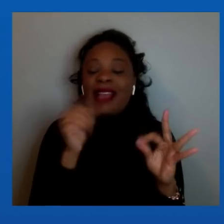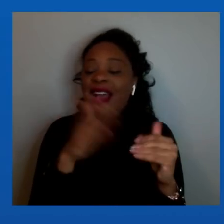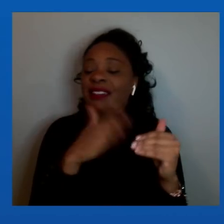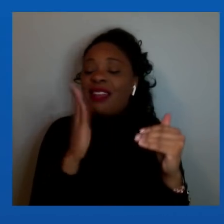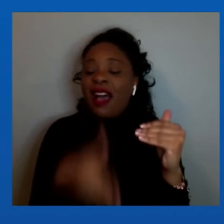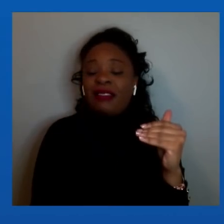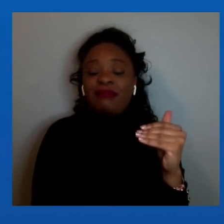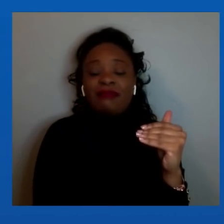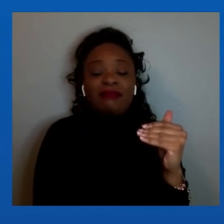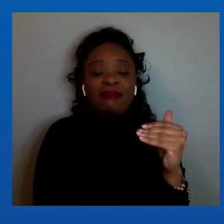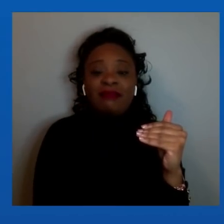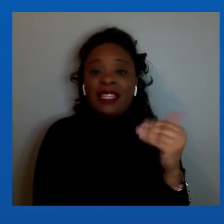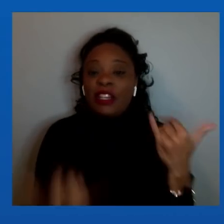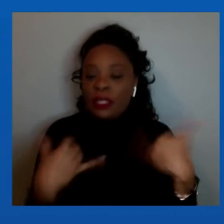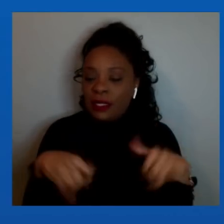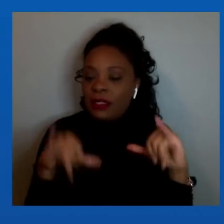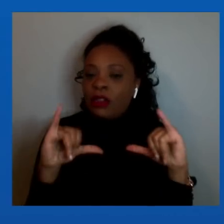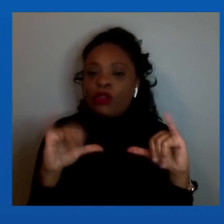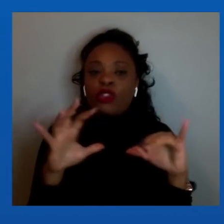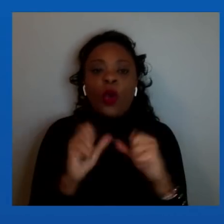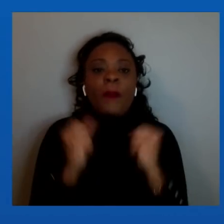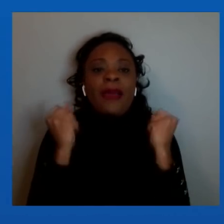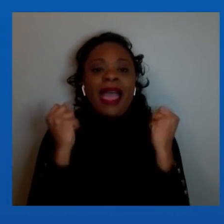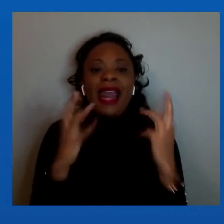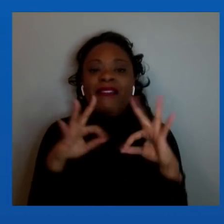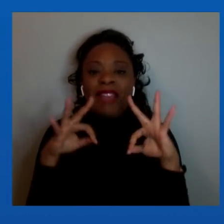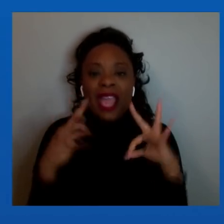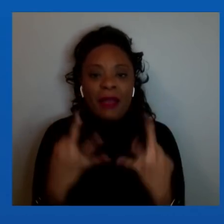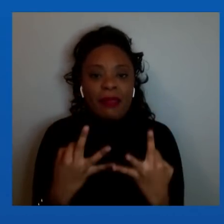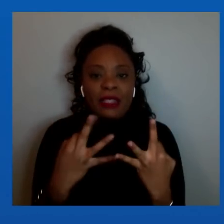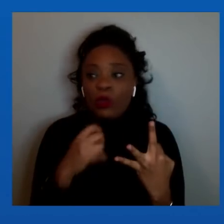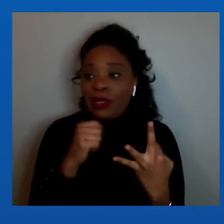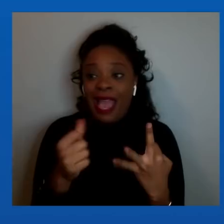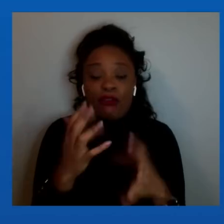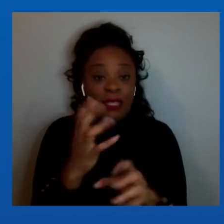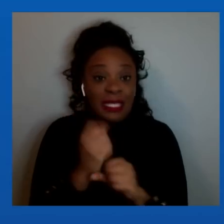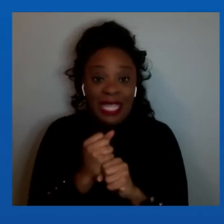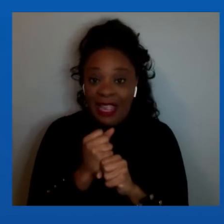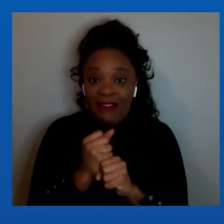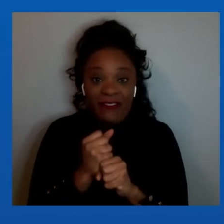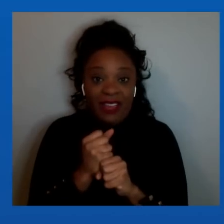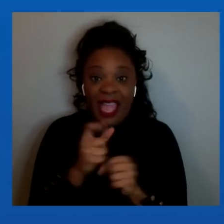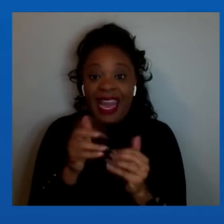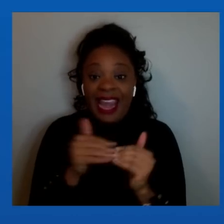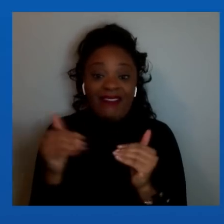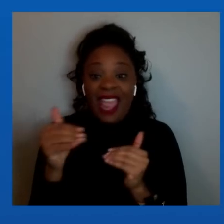There is still so many families who did not receive an advance payment, for example,